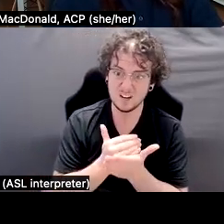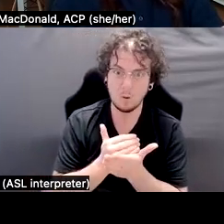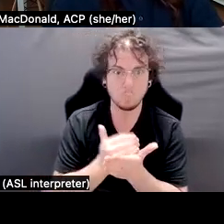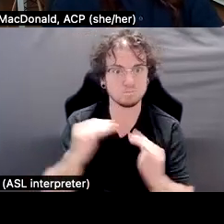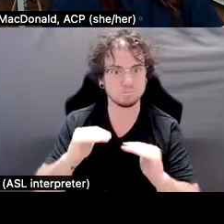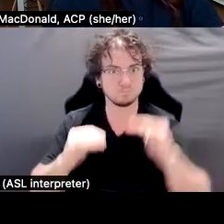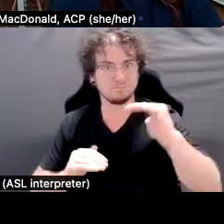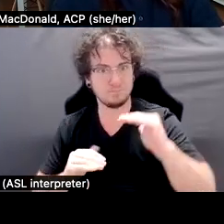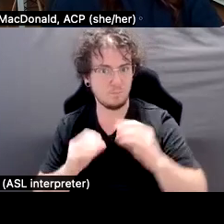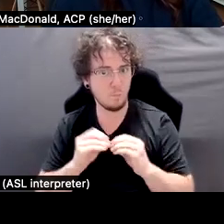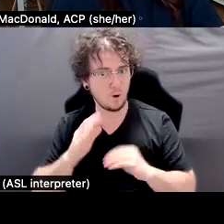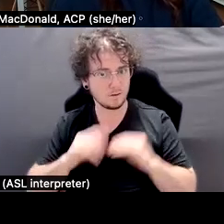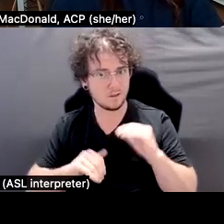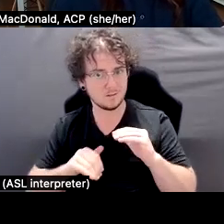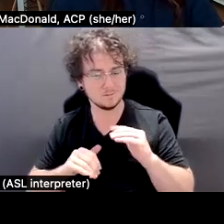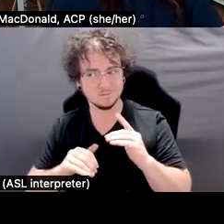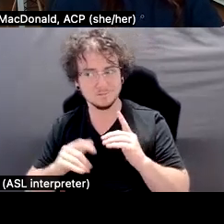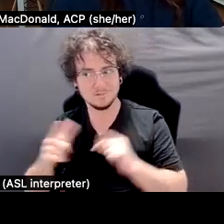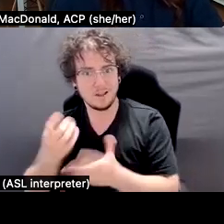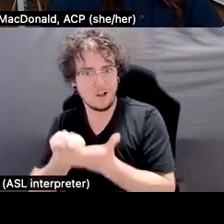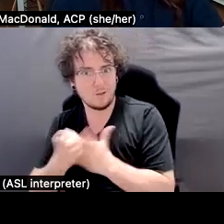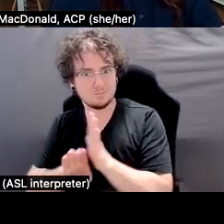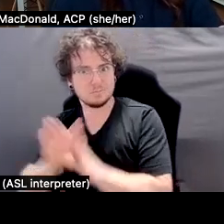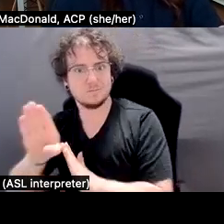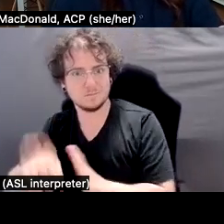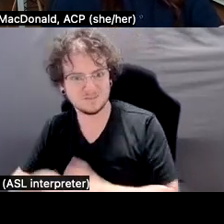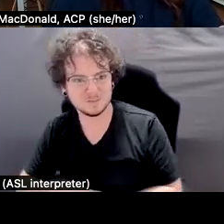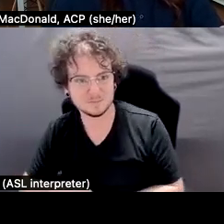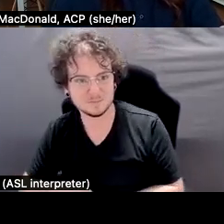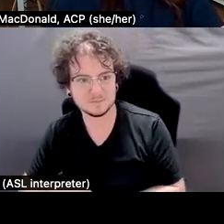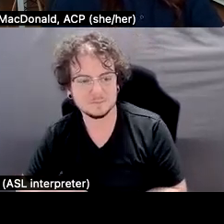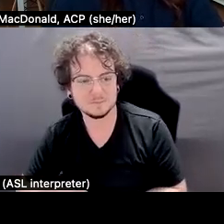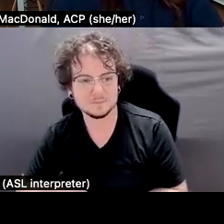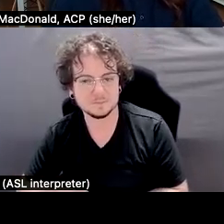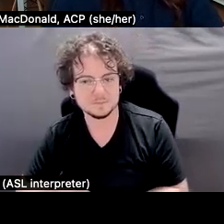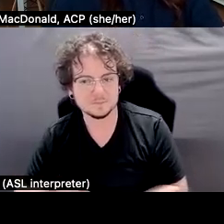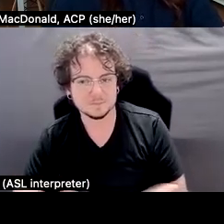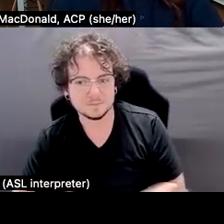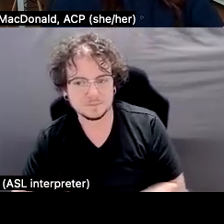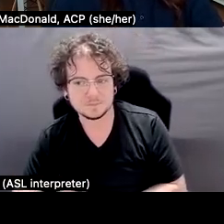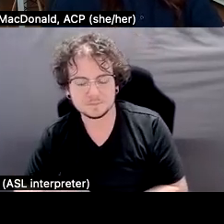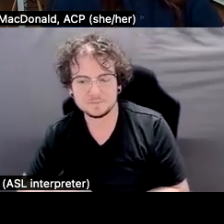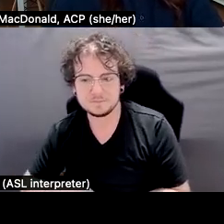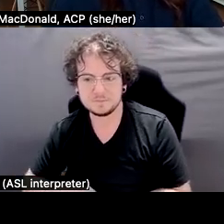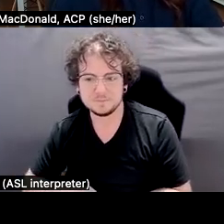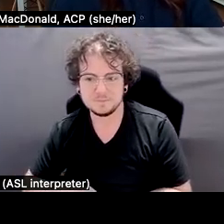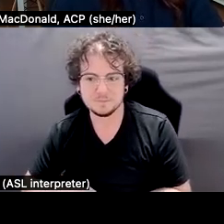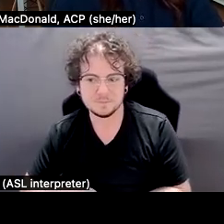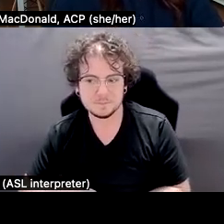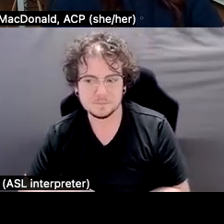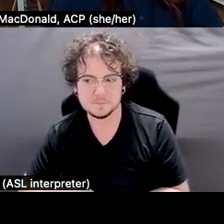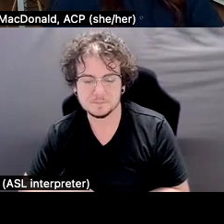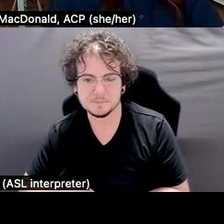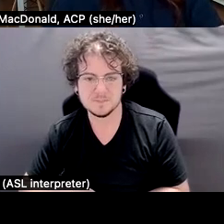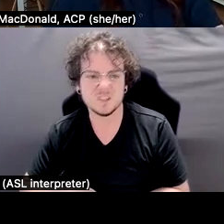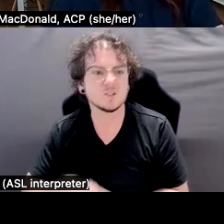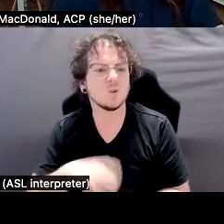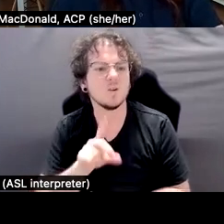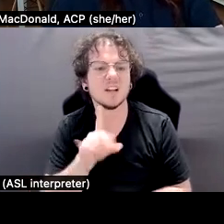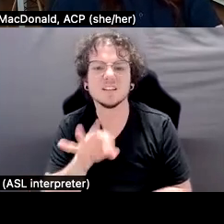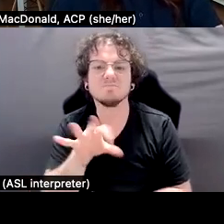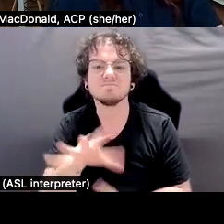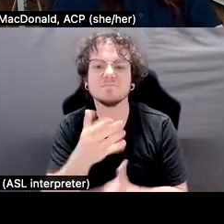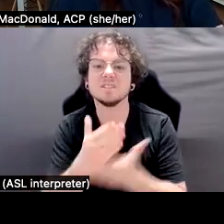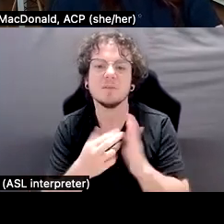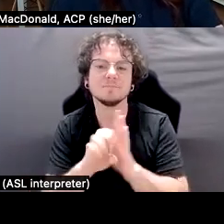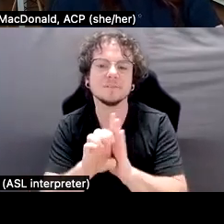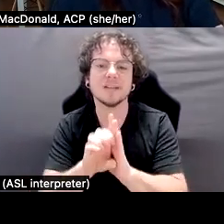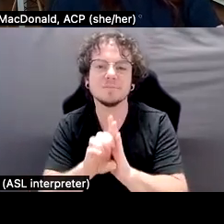when looking at those numbers. And I just included a few examples of roles from the survey. And if